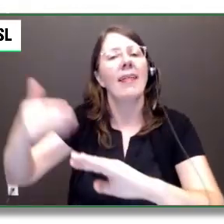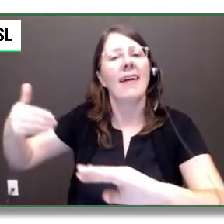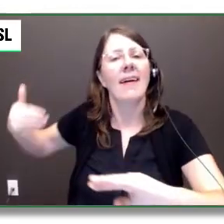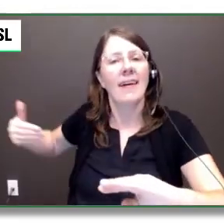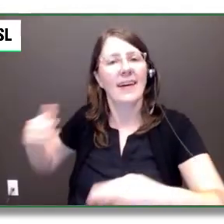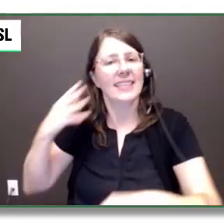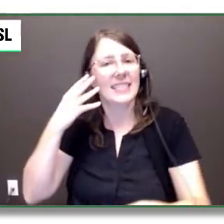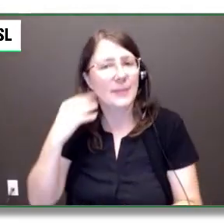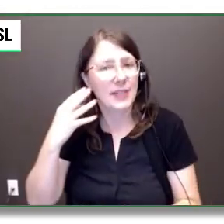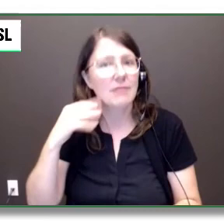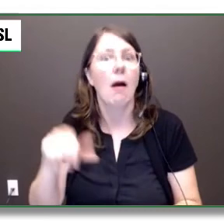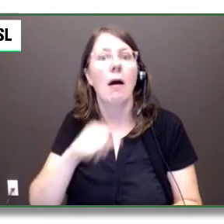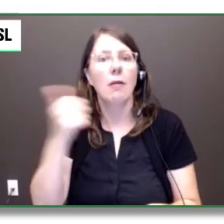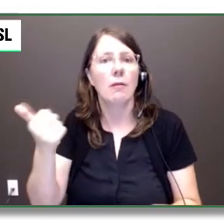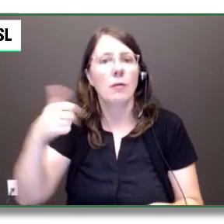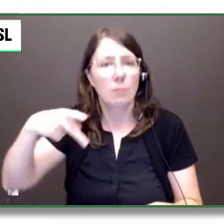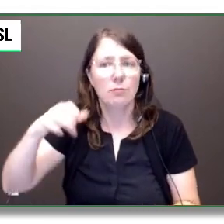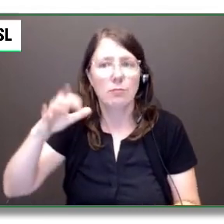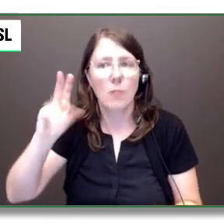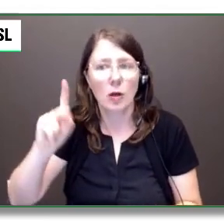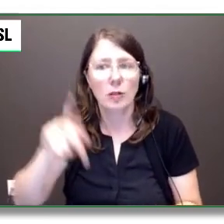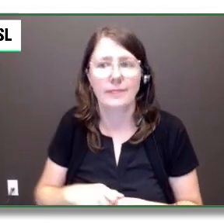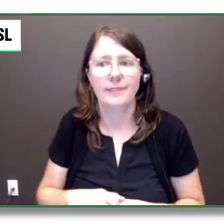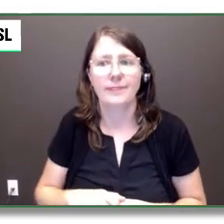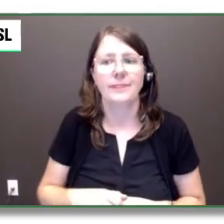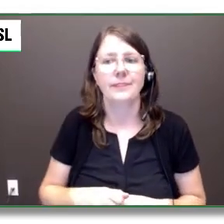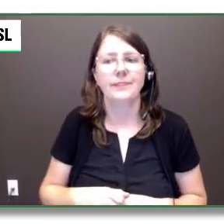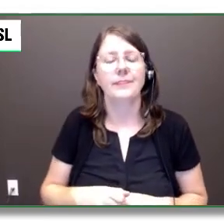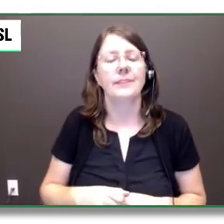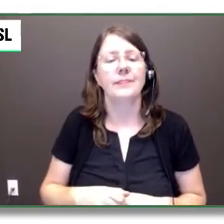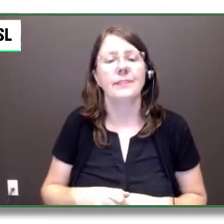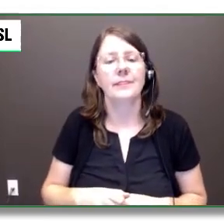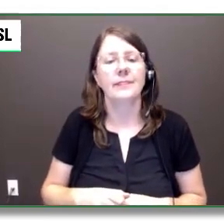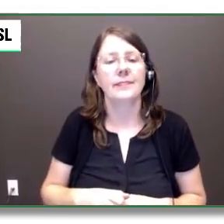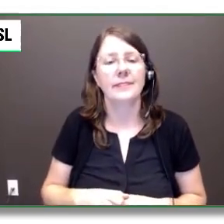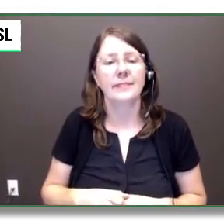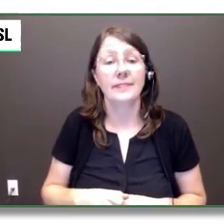um it's very um novel approach that I'm we're trying